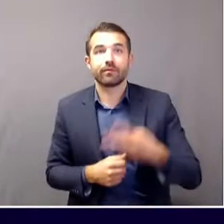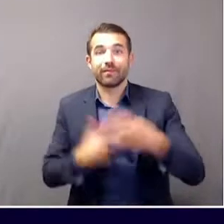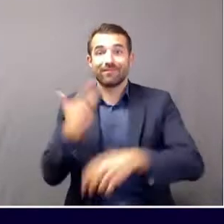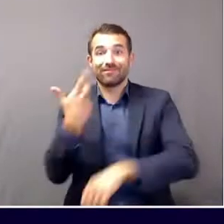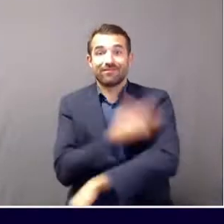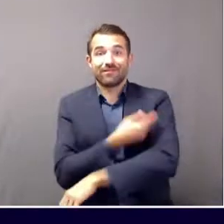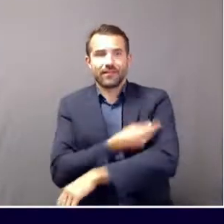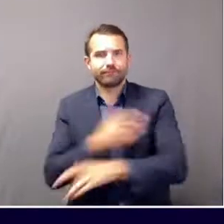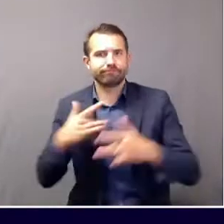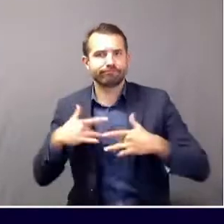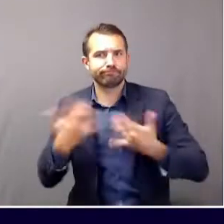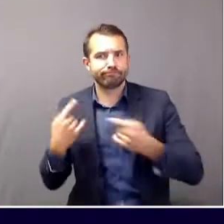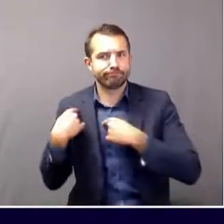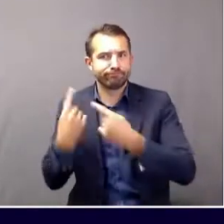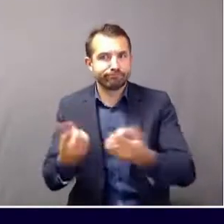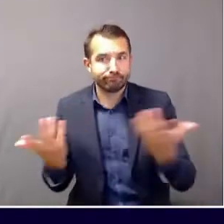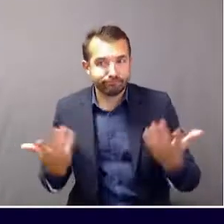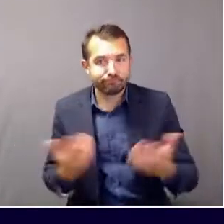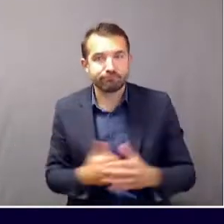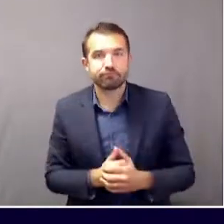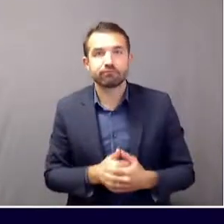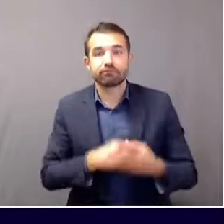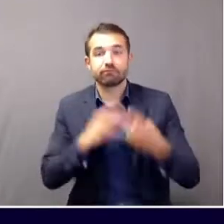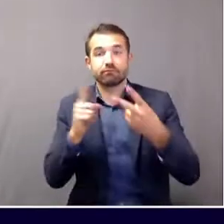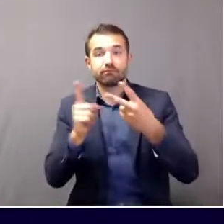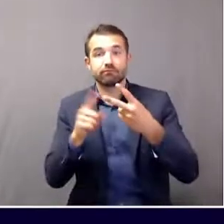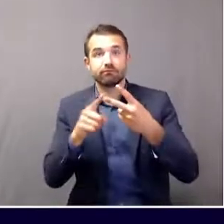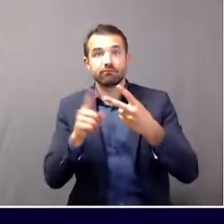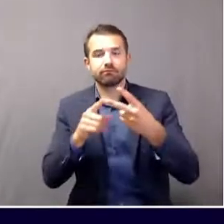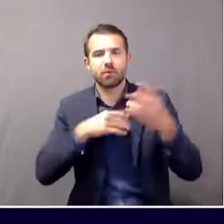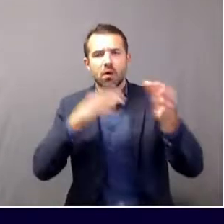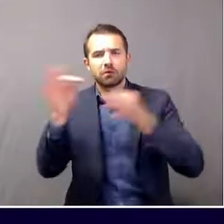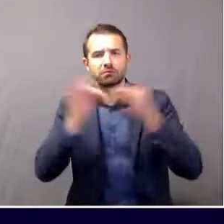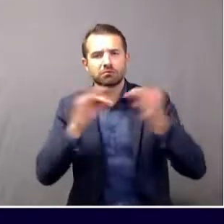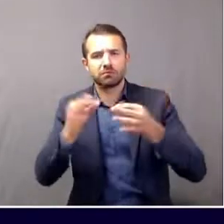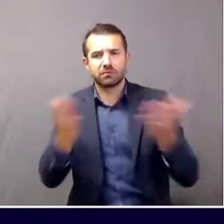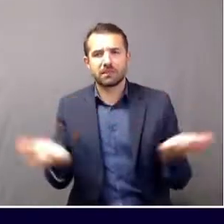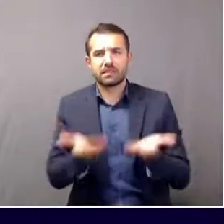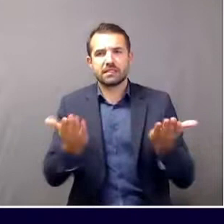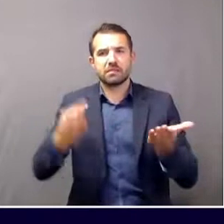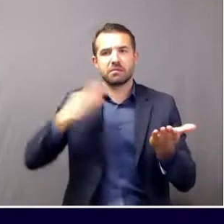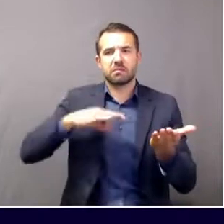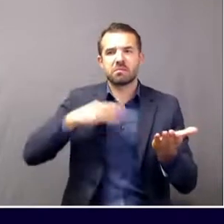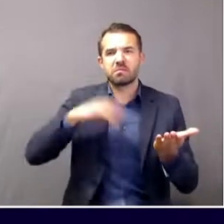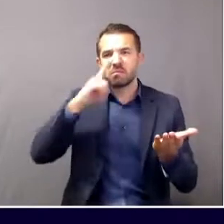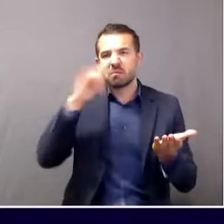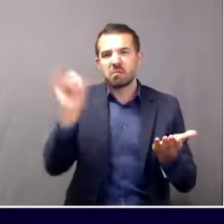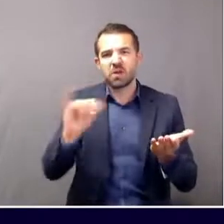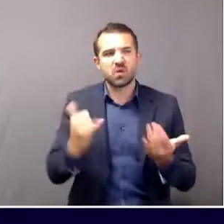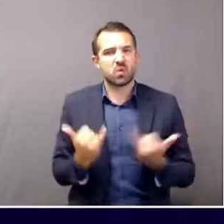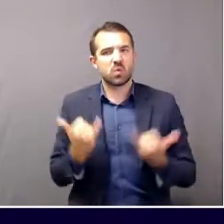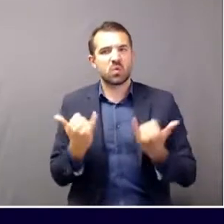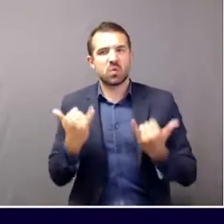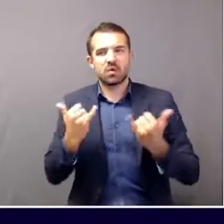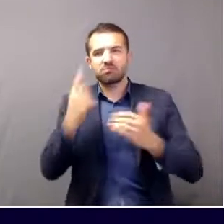and then second to take stock of